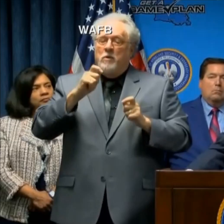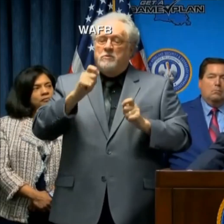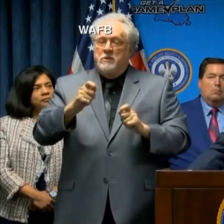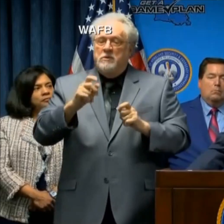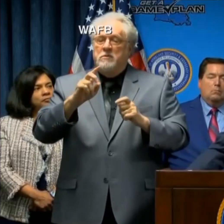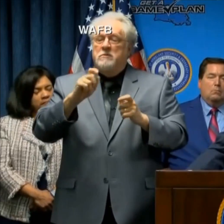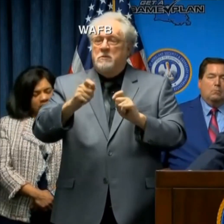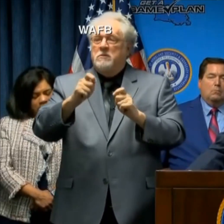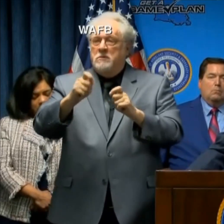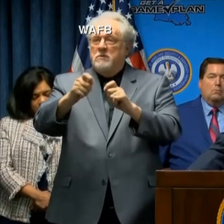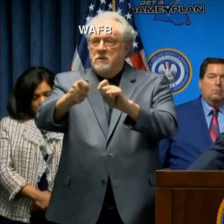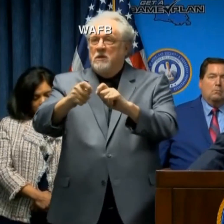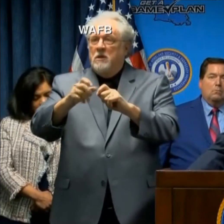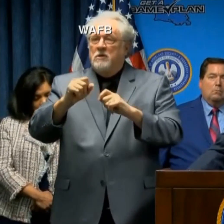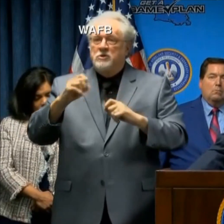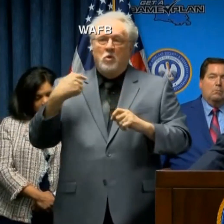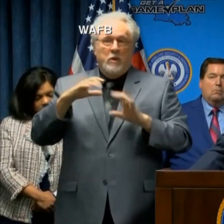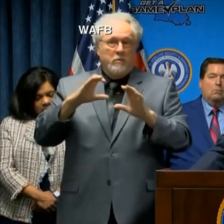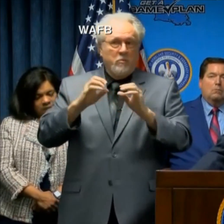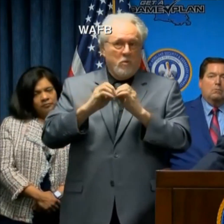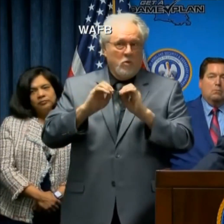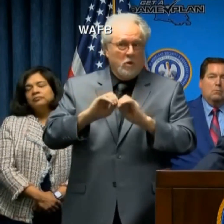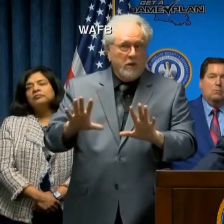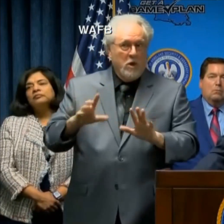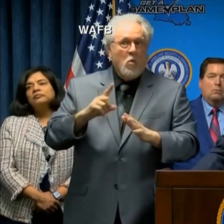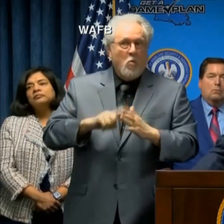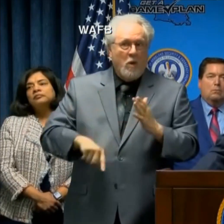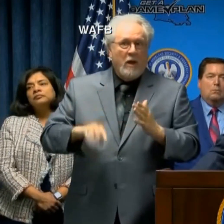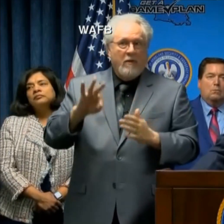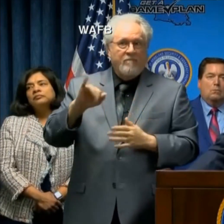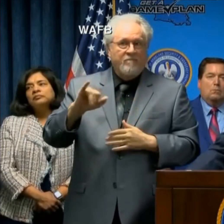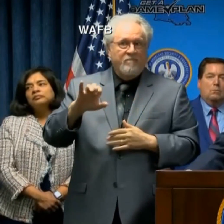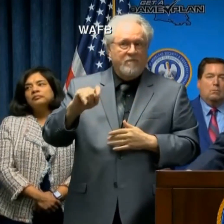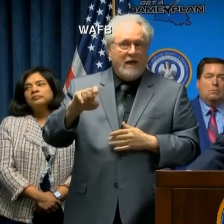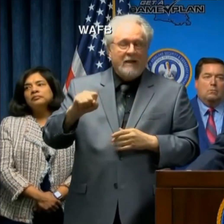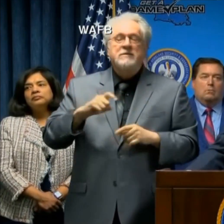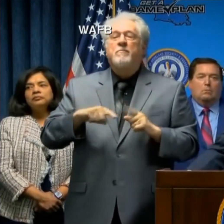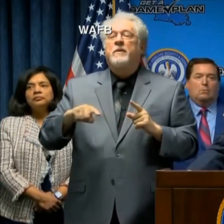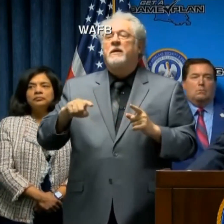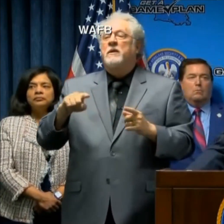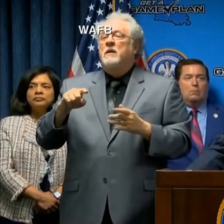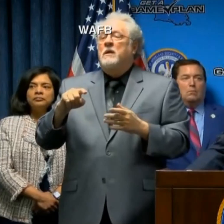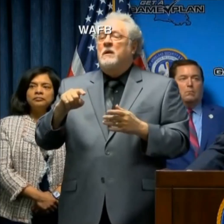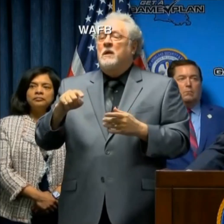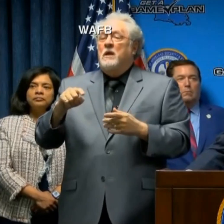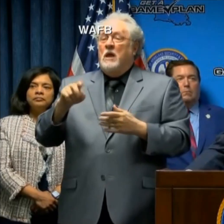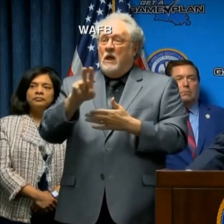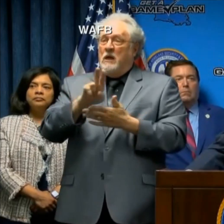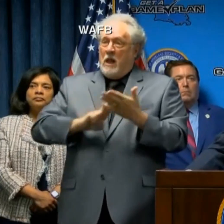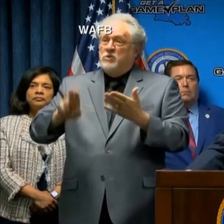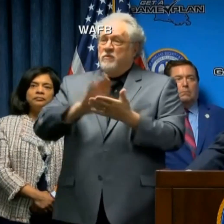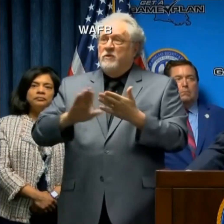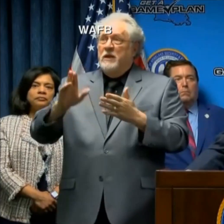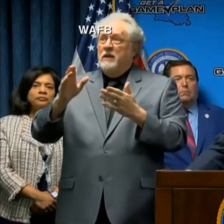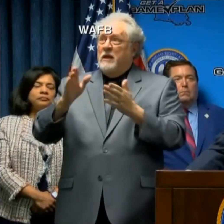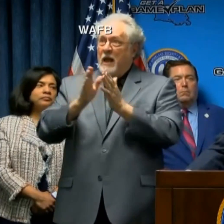communicating a little more clearly about what the facts are but that is something that they were asked to consider they were given